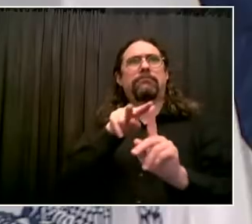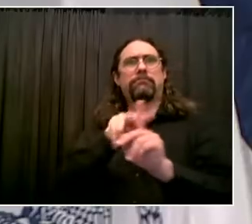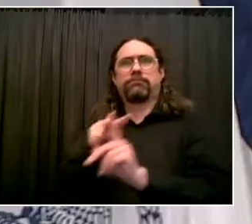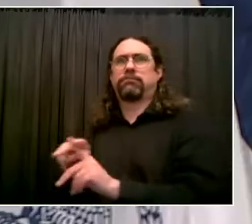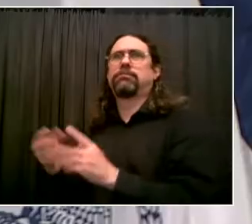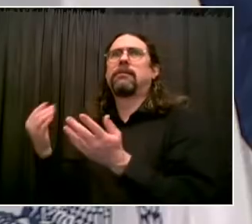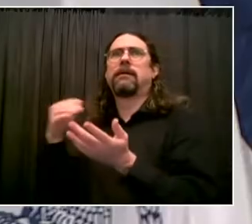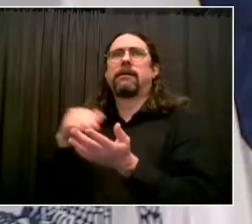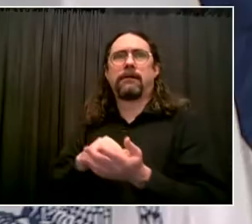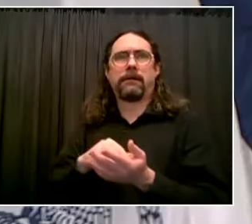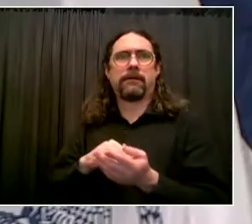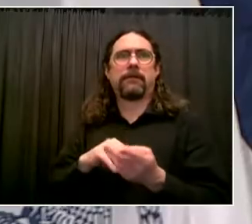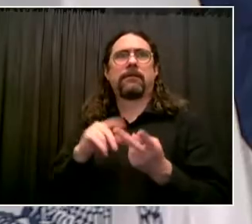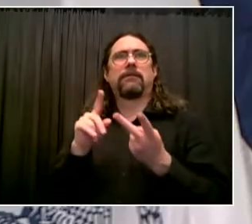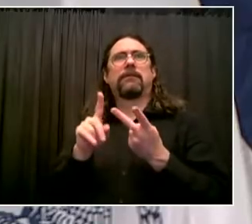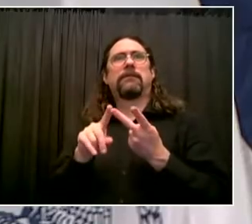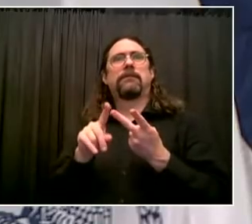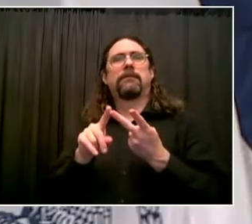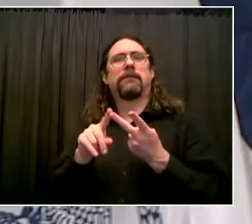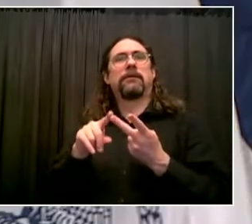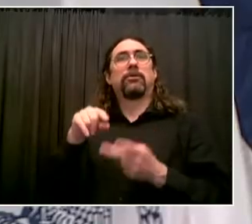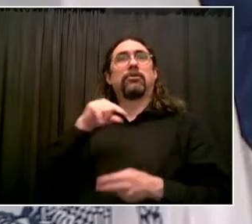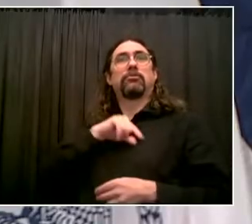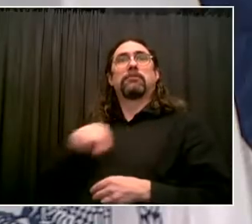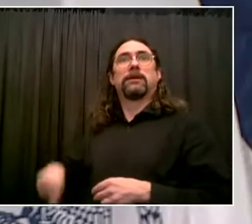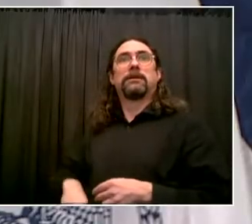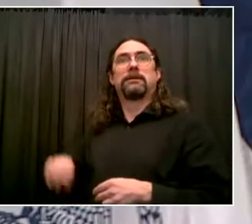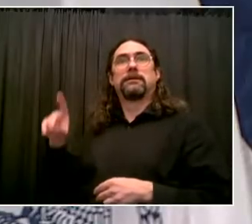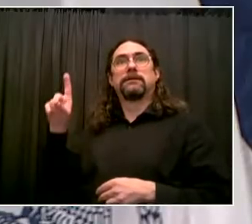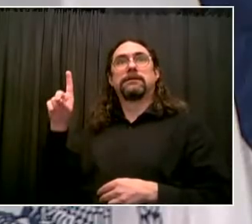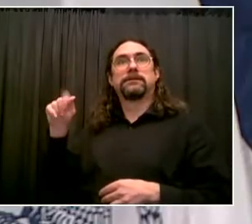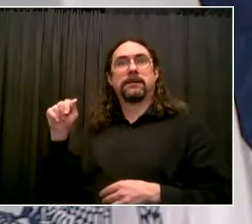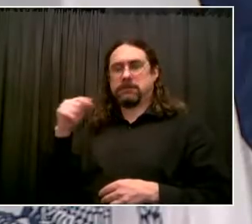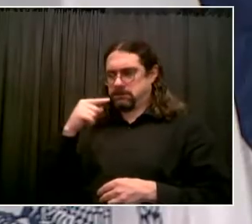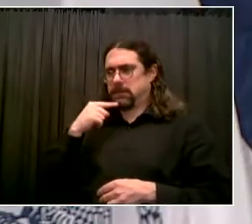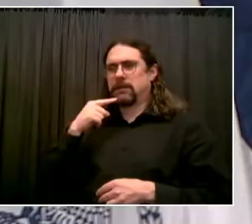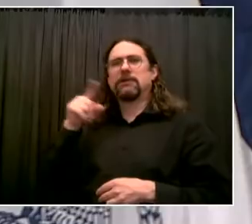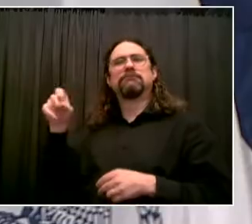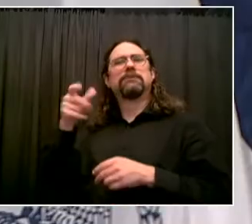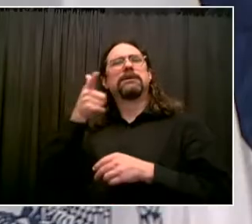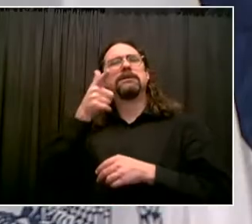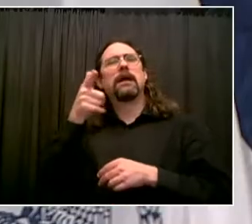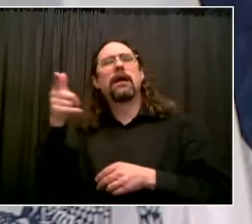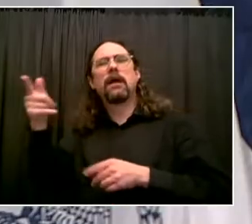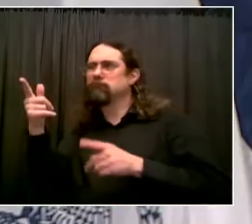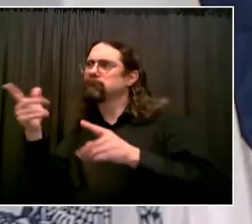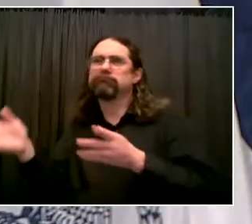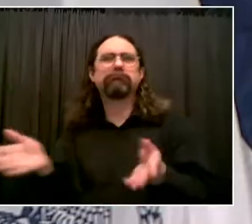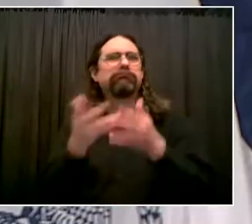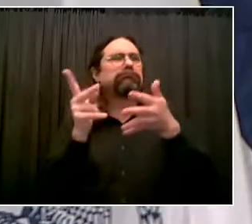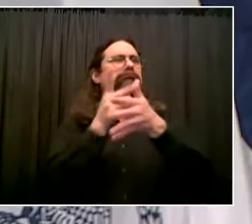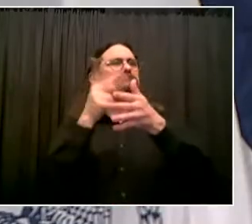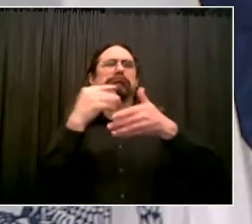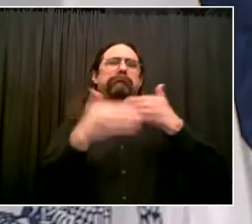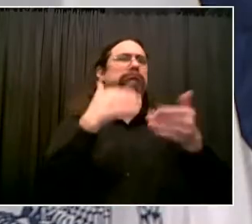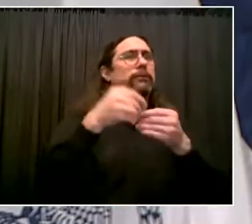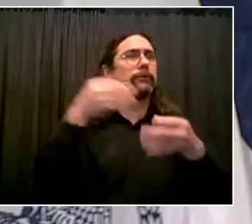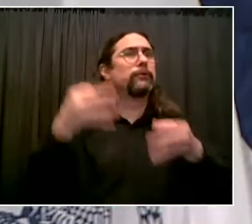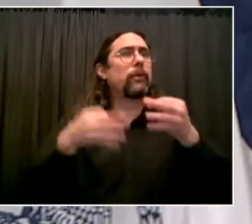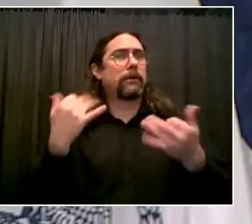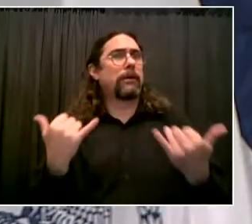DID, WHAT WE'VE